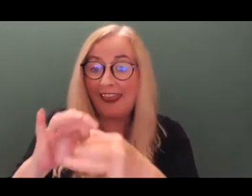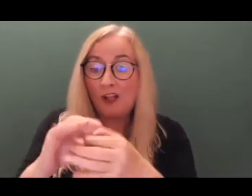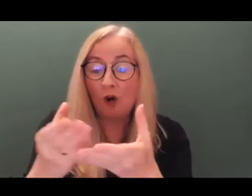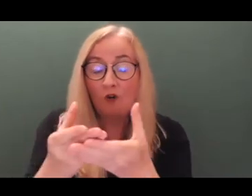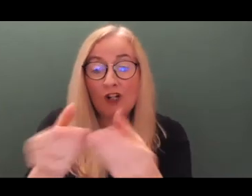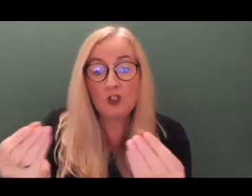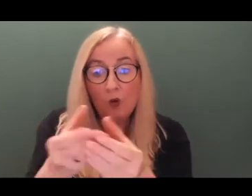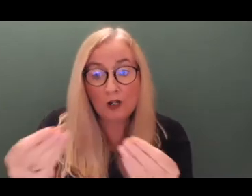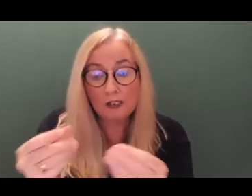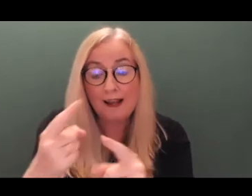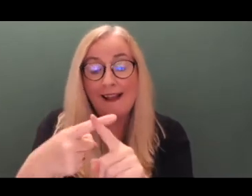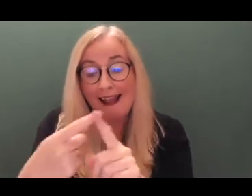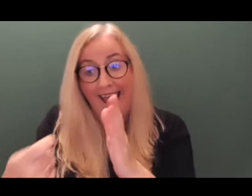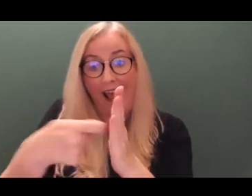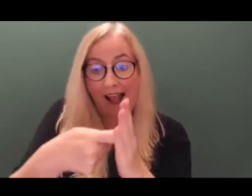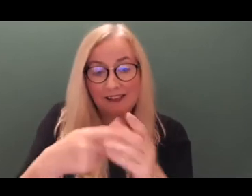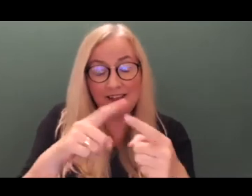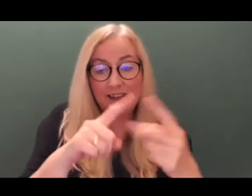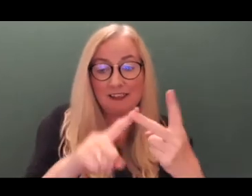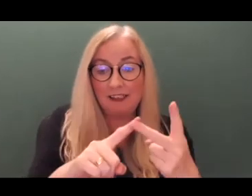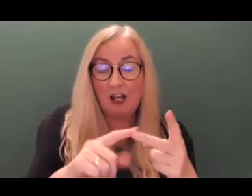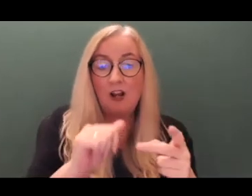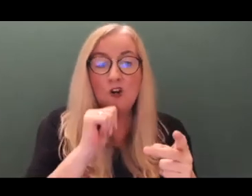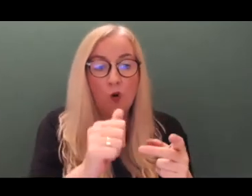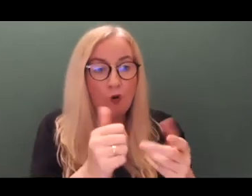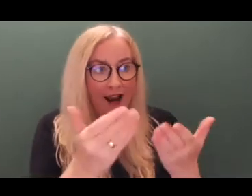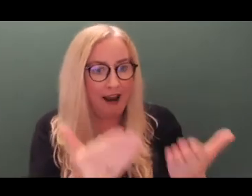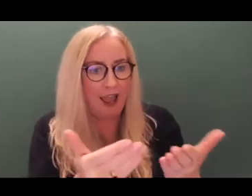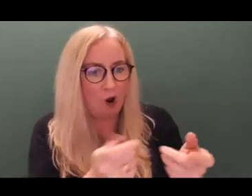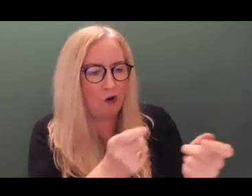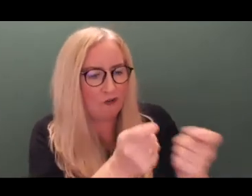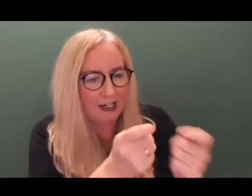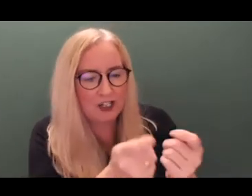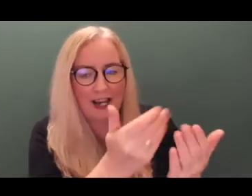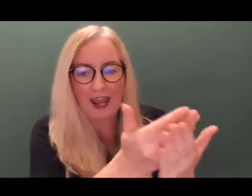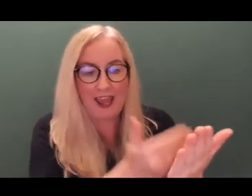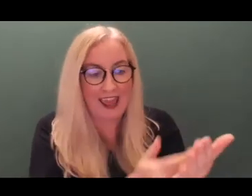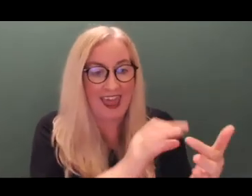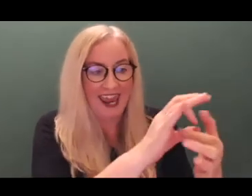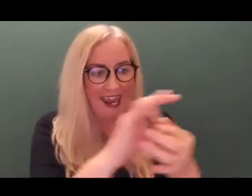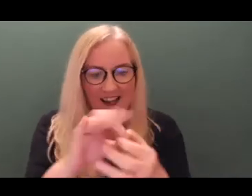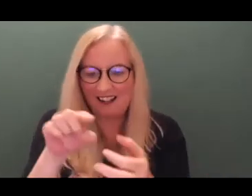the absence of the regulation or legislation pertaining to advocacy will also be a challenge